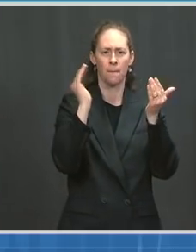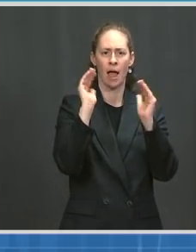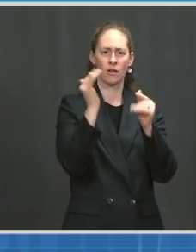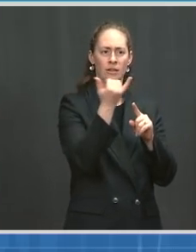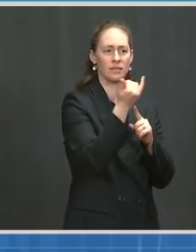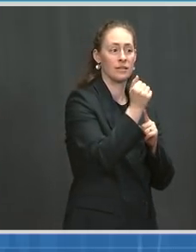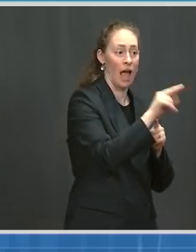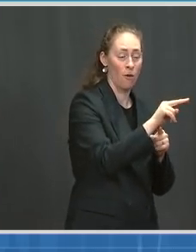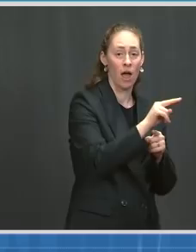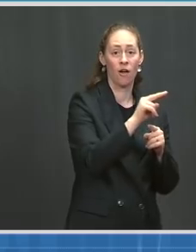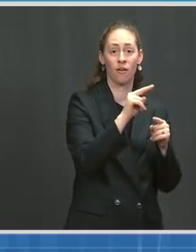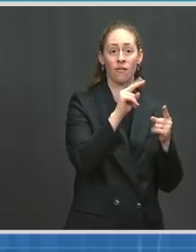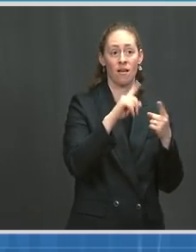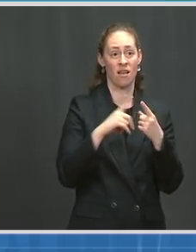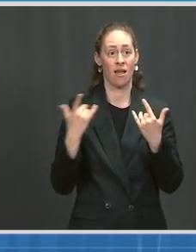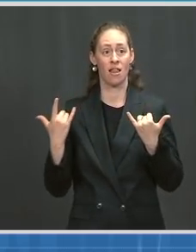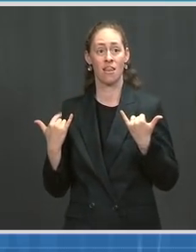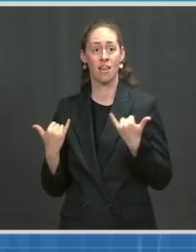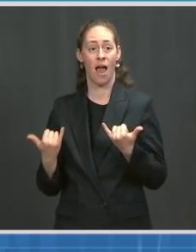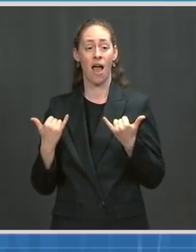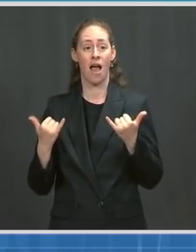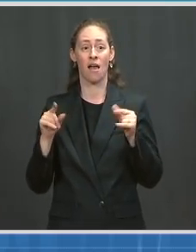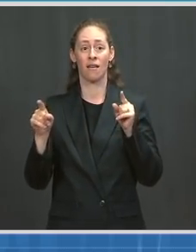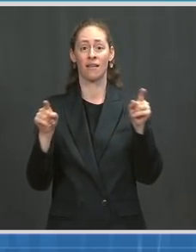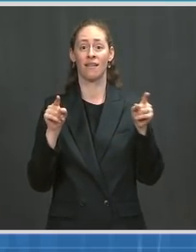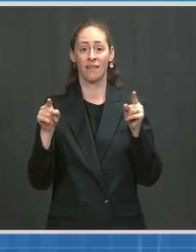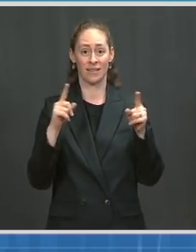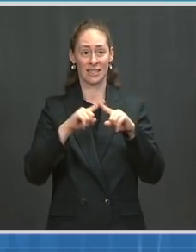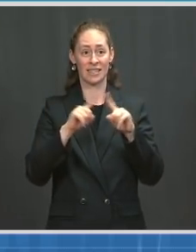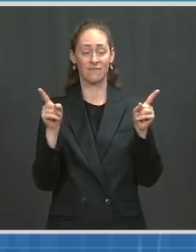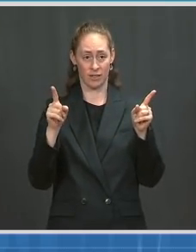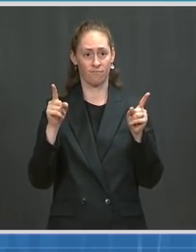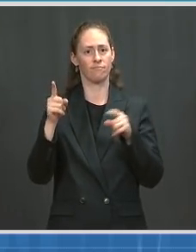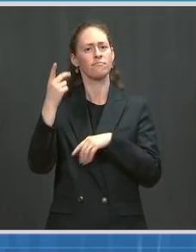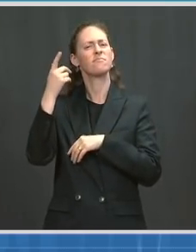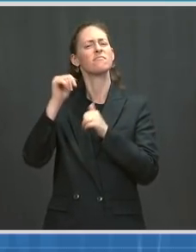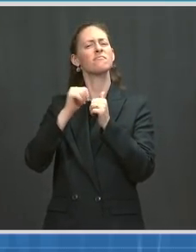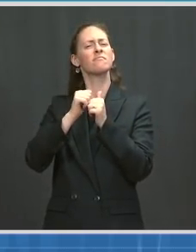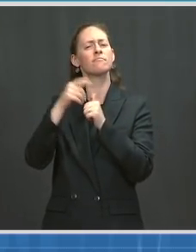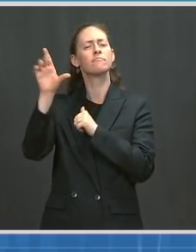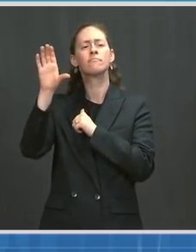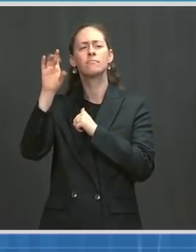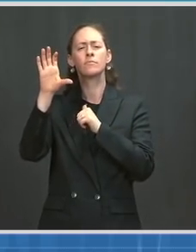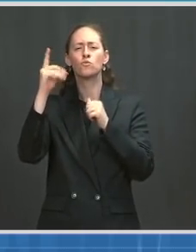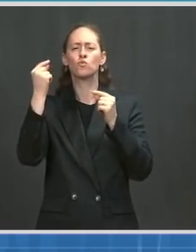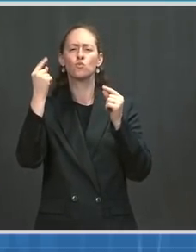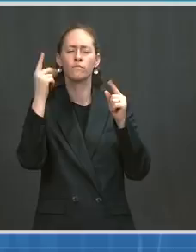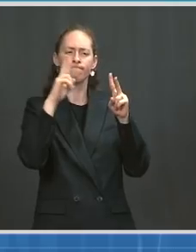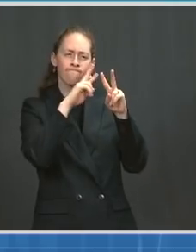CDC uses data on cases and county transmission to help us understand areas across the country